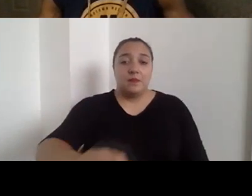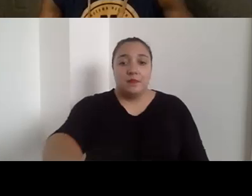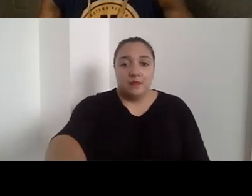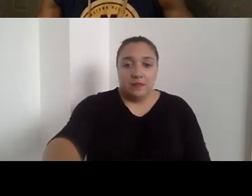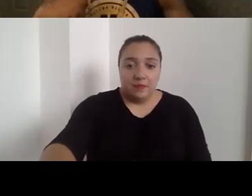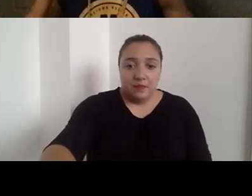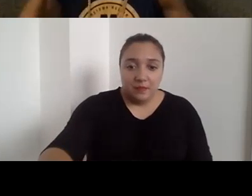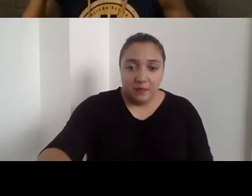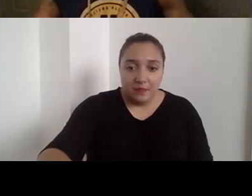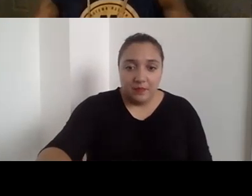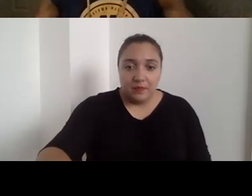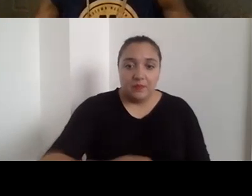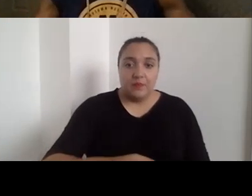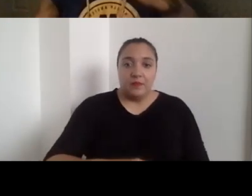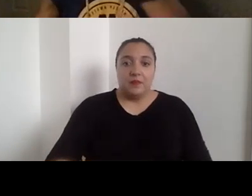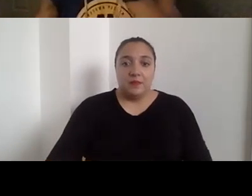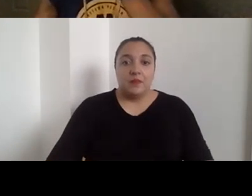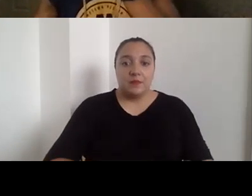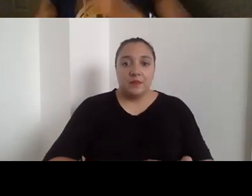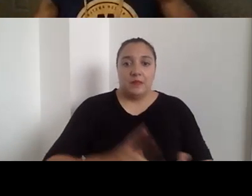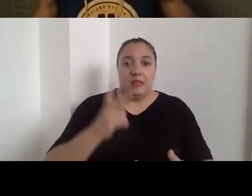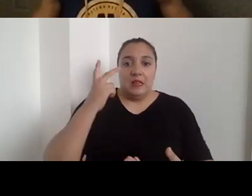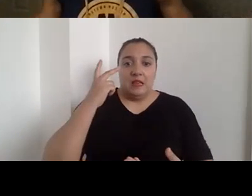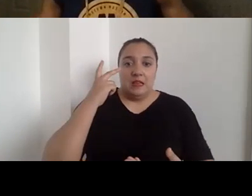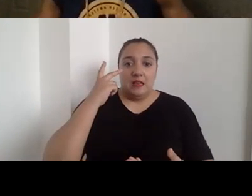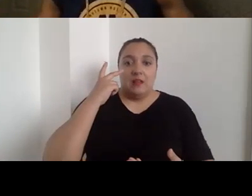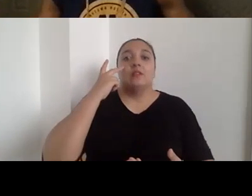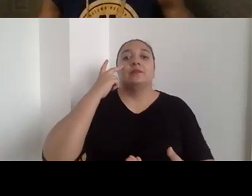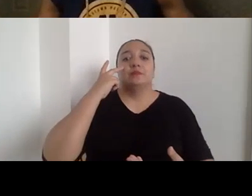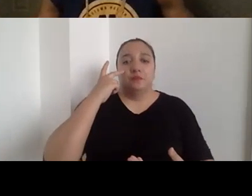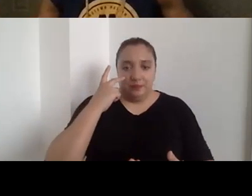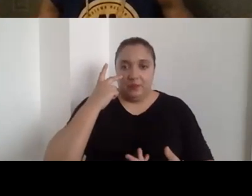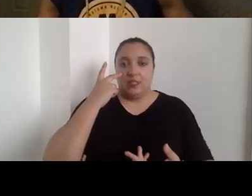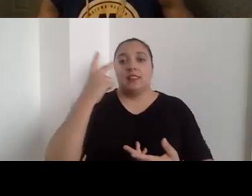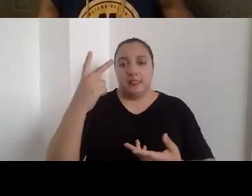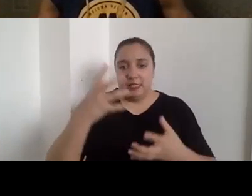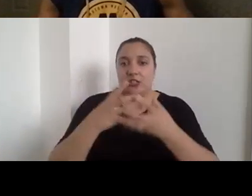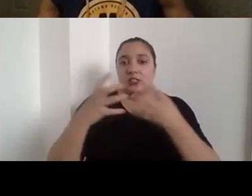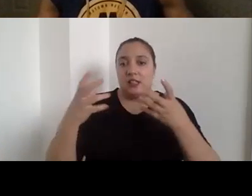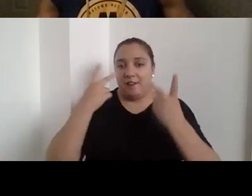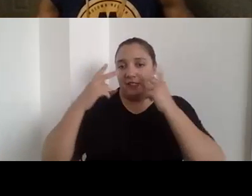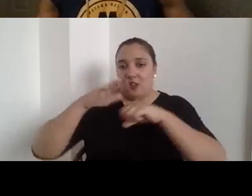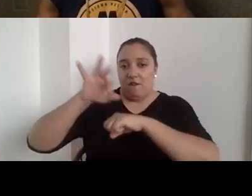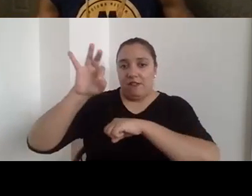I will get to them after Yo-Yo talks.